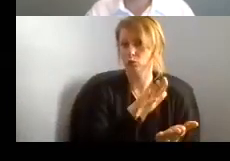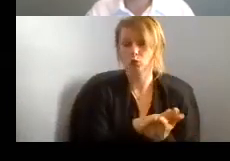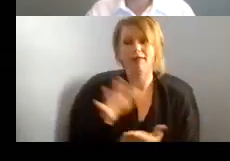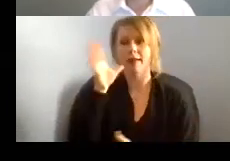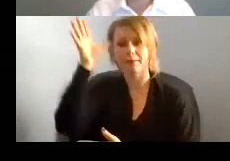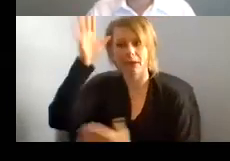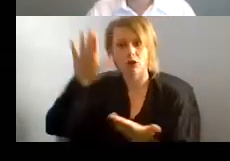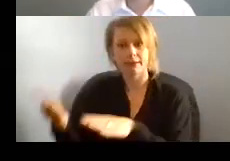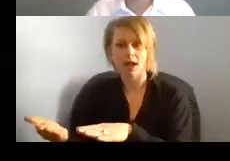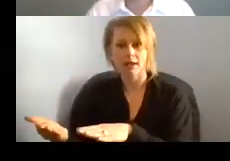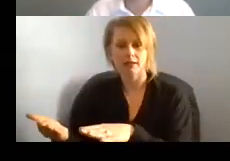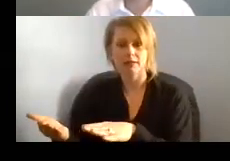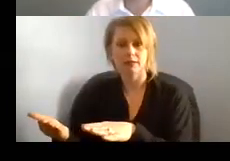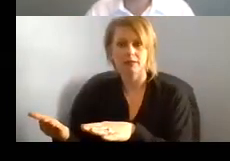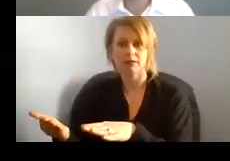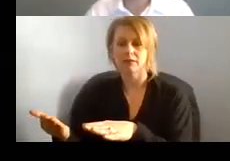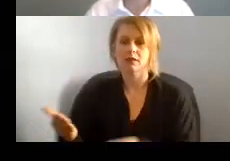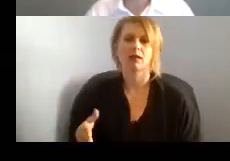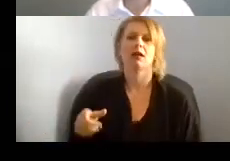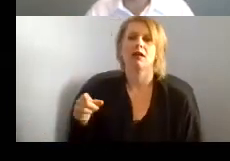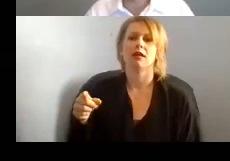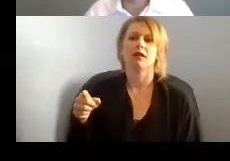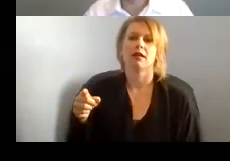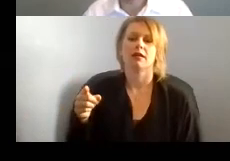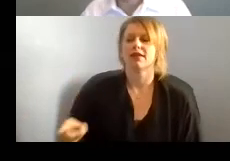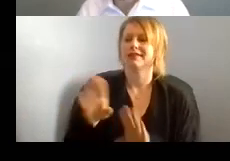Because the child did not want to be one of the 9/11 kids.